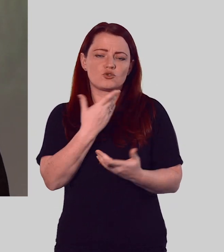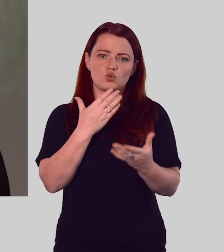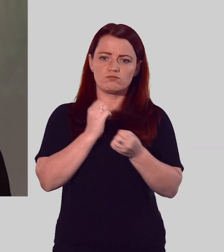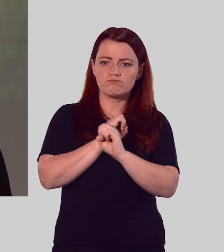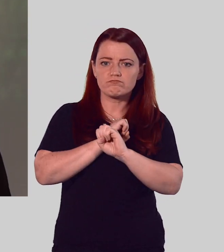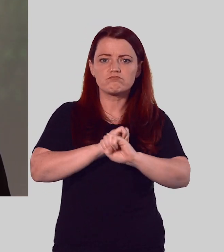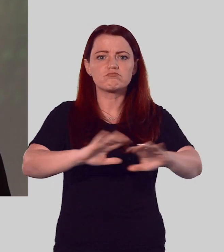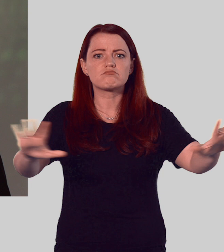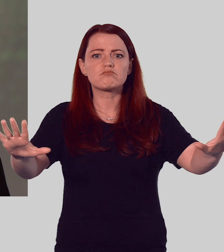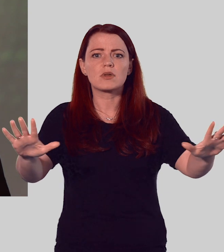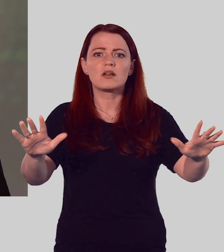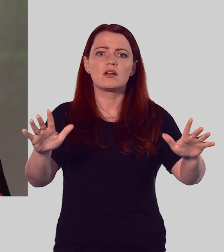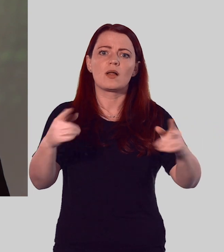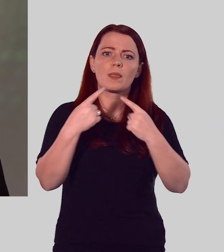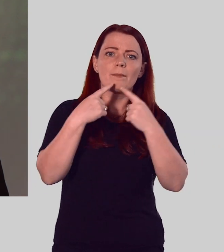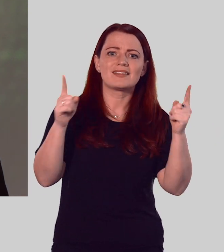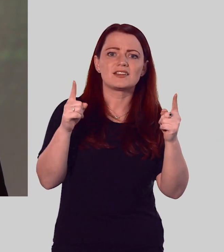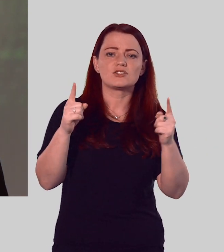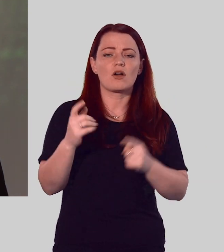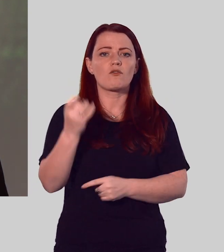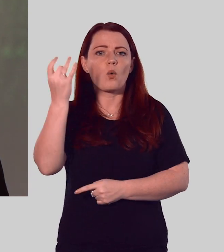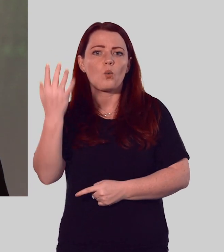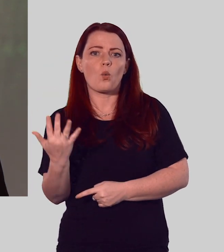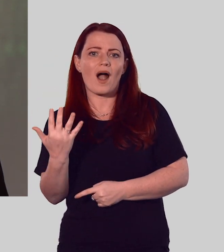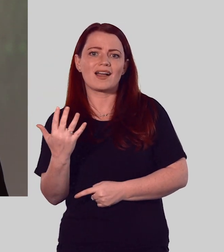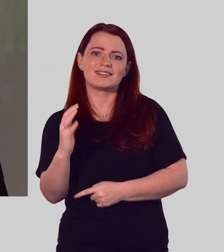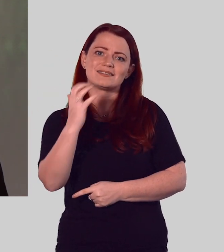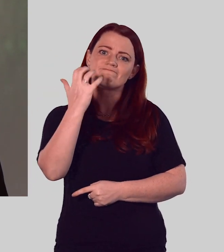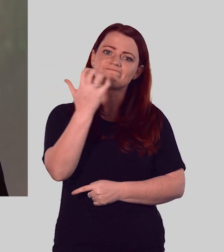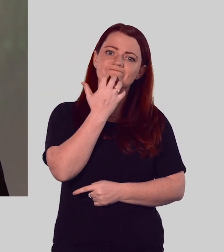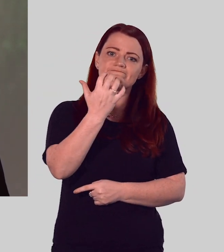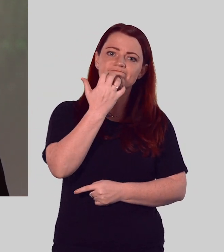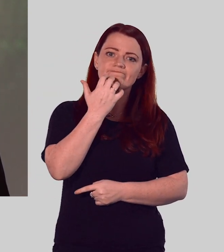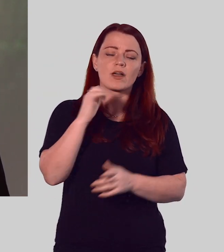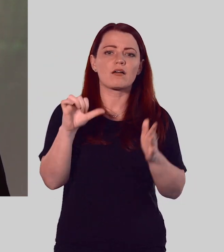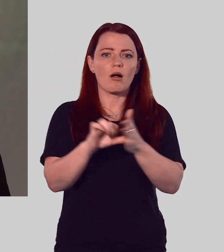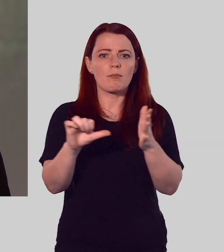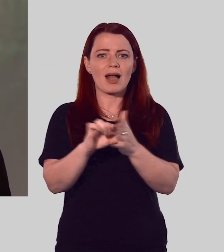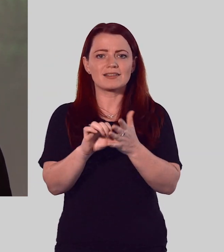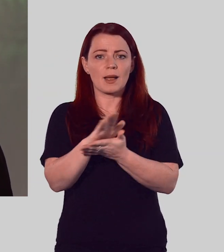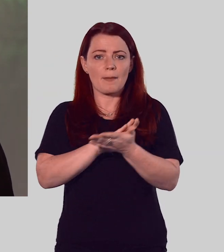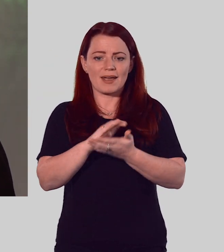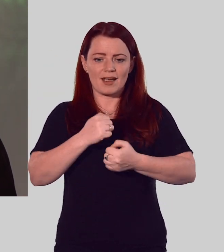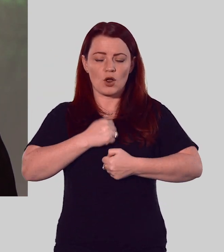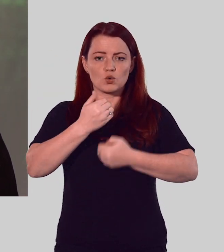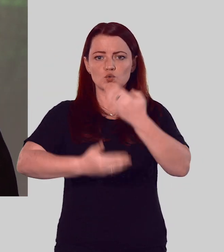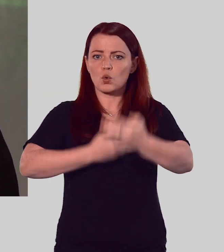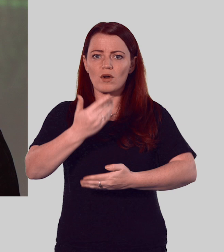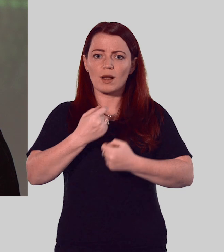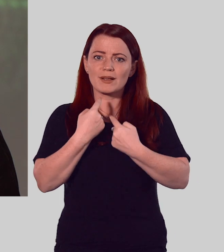piece, white saviour complex, because it allowed a story to be told in many different ways,